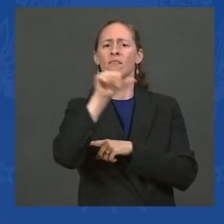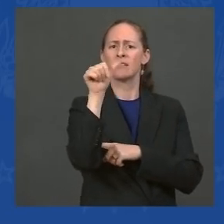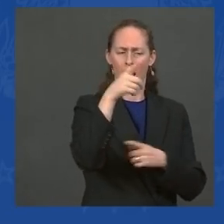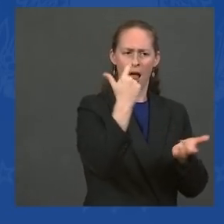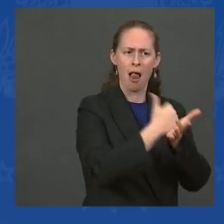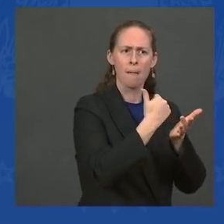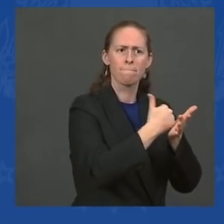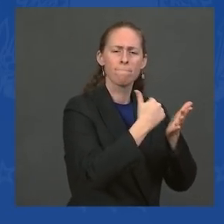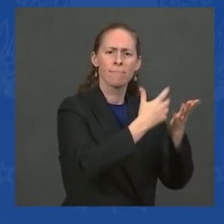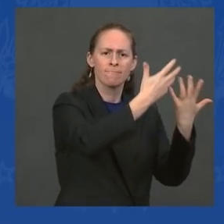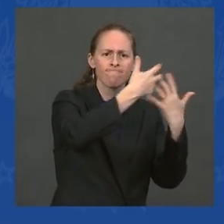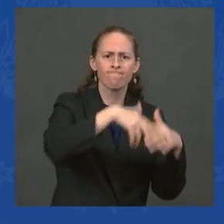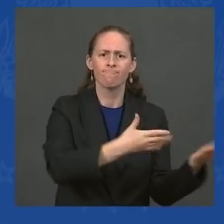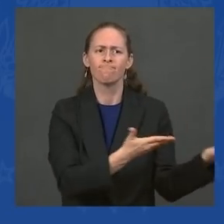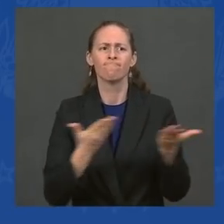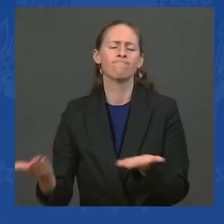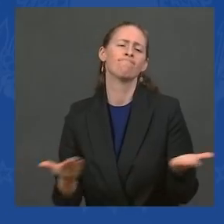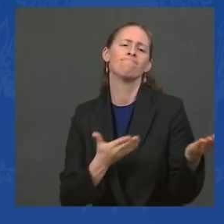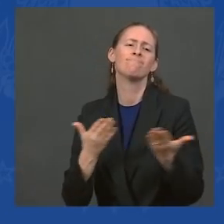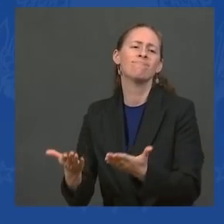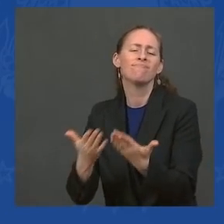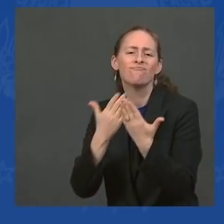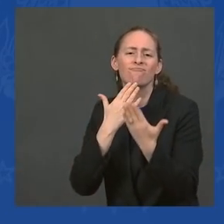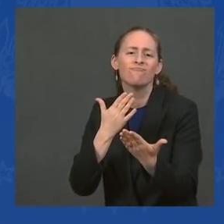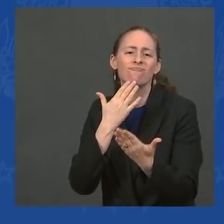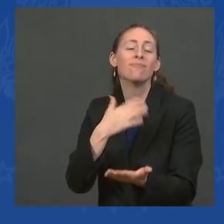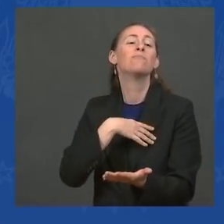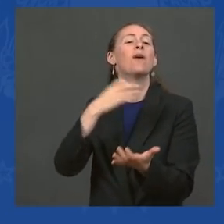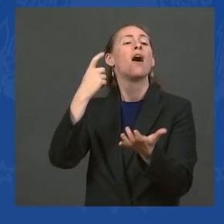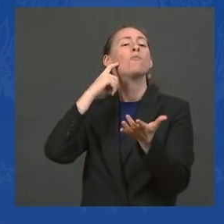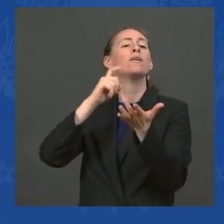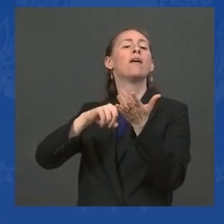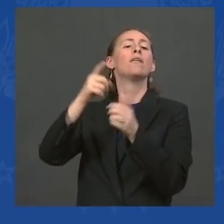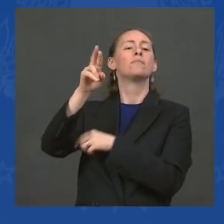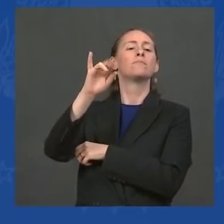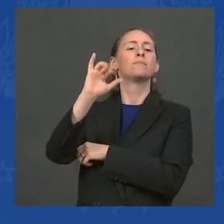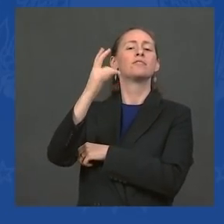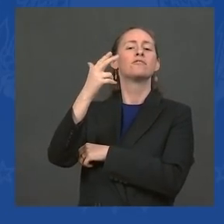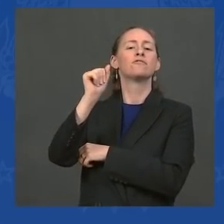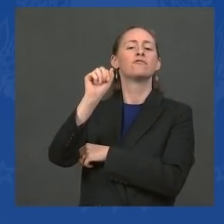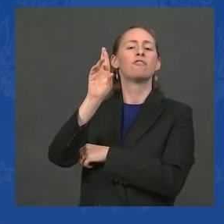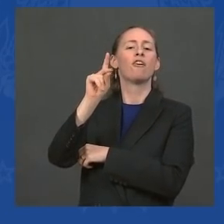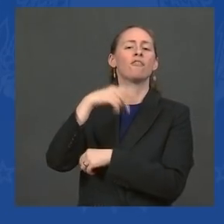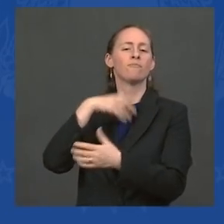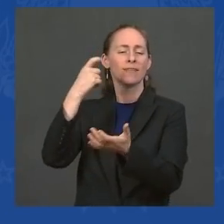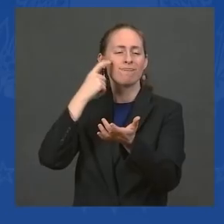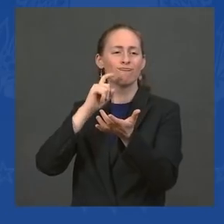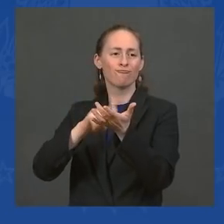And Richard Blumenthal, who -- who was, back in those days, the attorney general when my son Beau was still alive